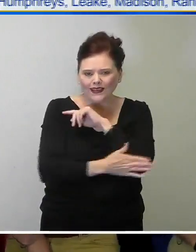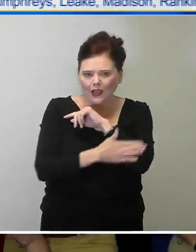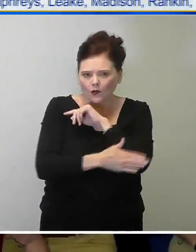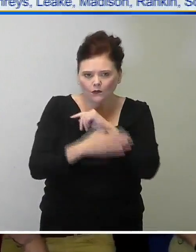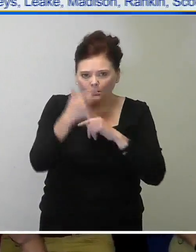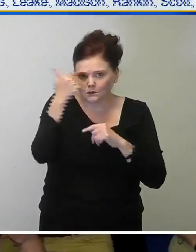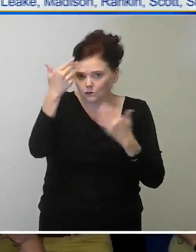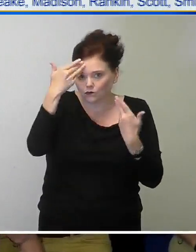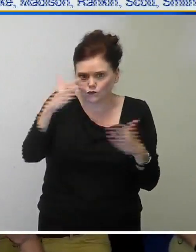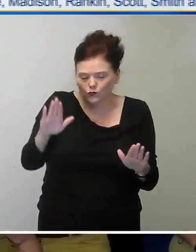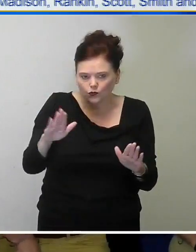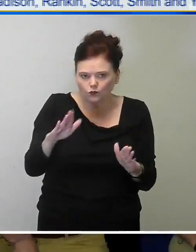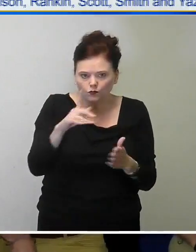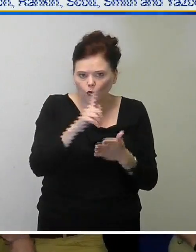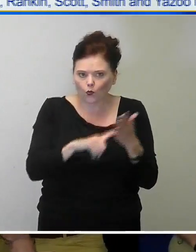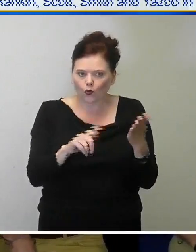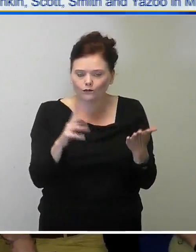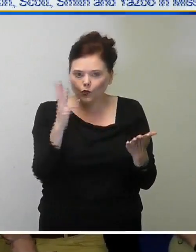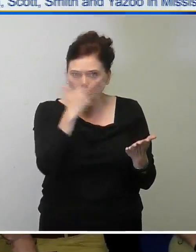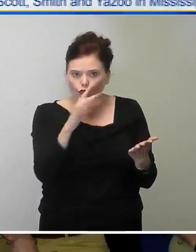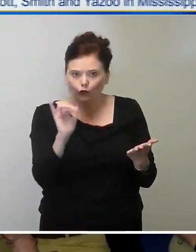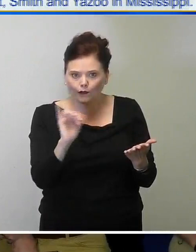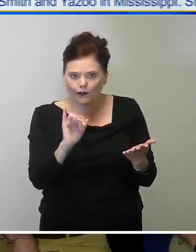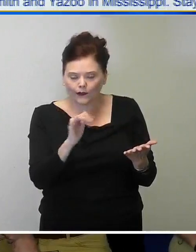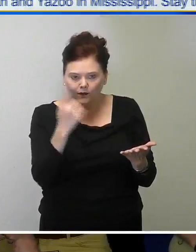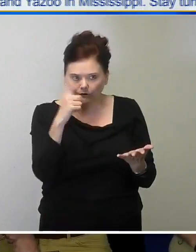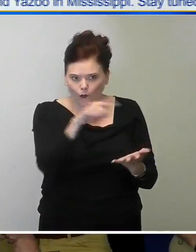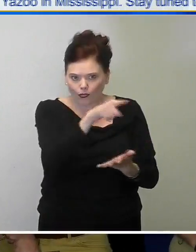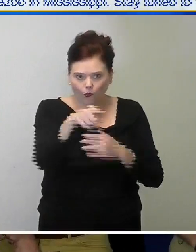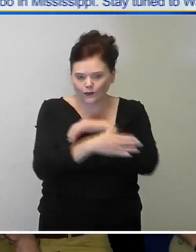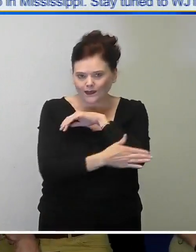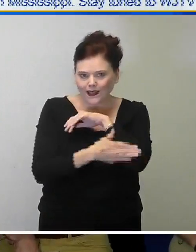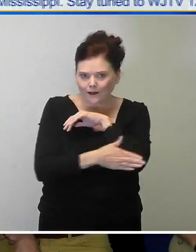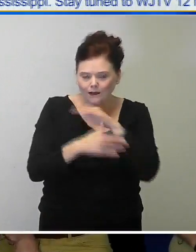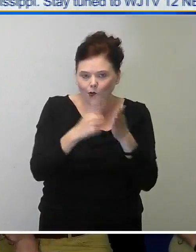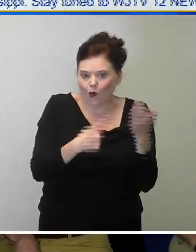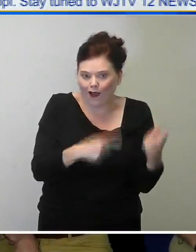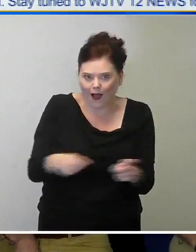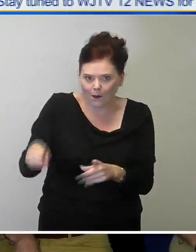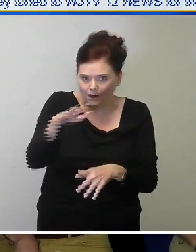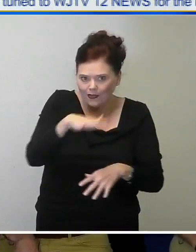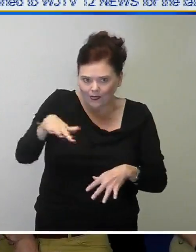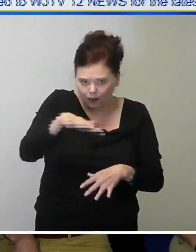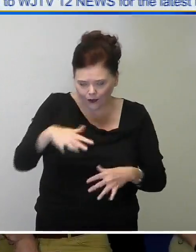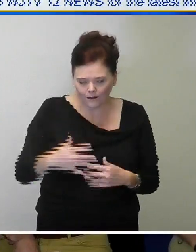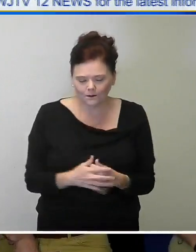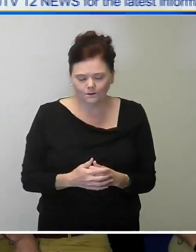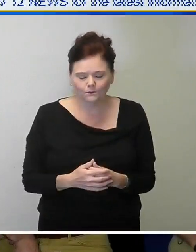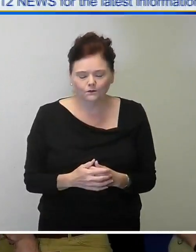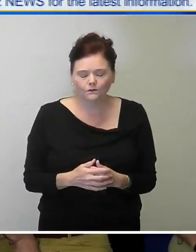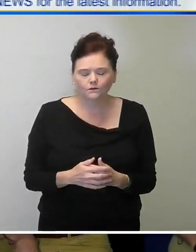REQUEST TO EXPAND IT TO ALL 82 WHAT THE LANDSCAPE WOULD BE AS